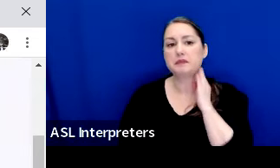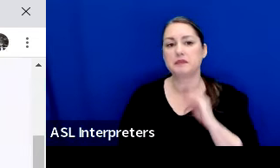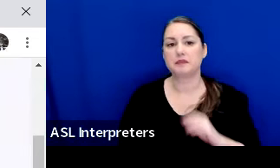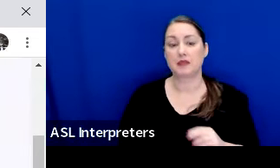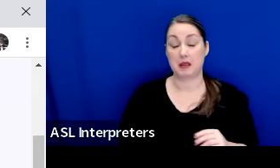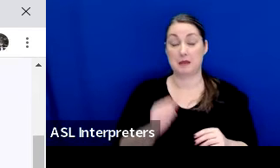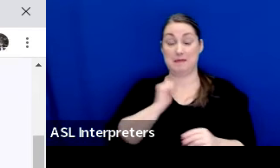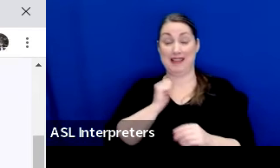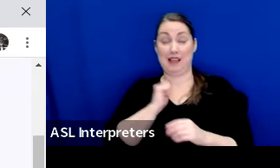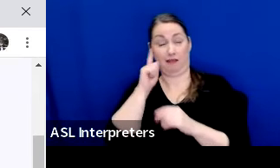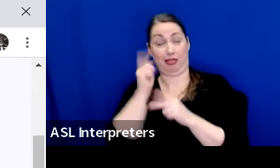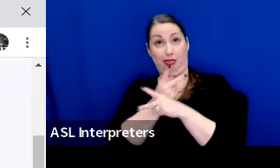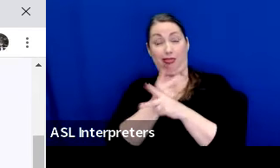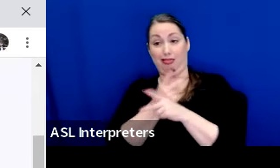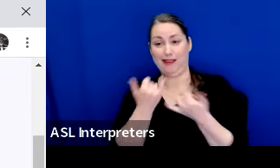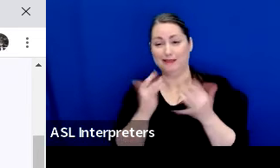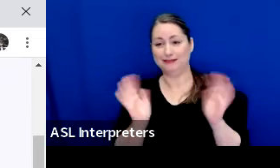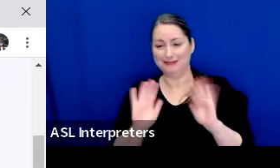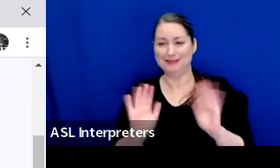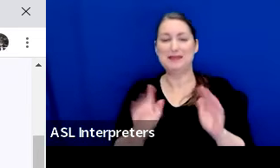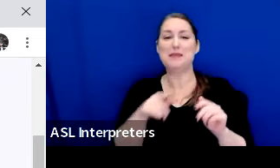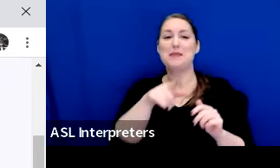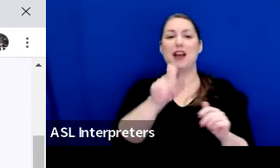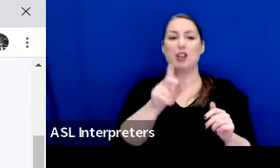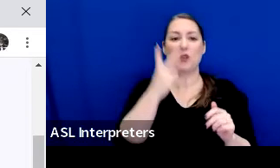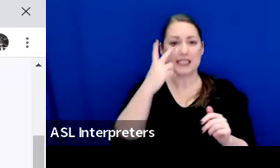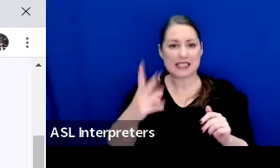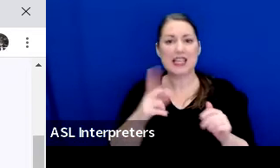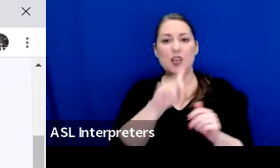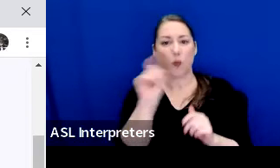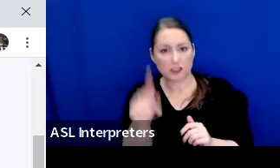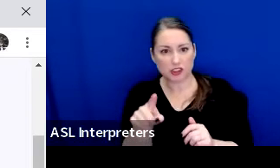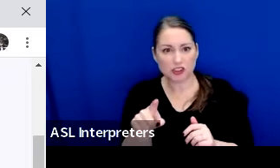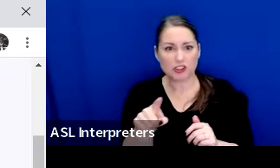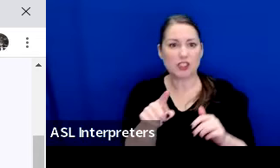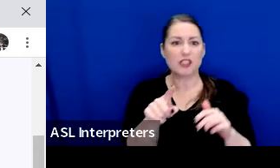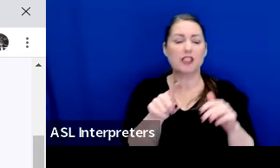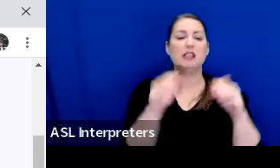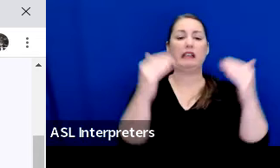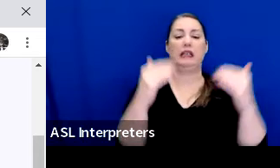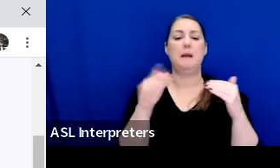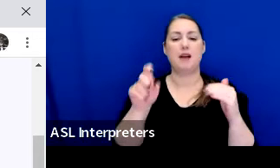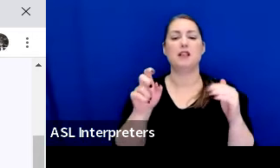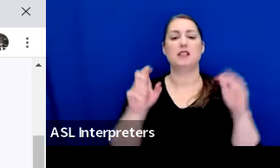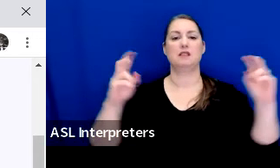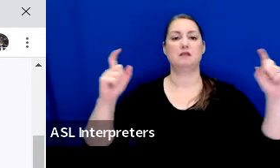Use the technique of individual parts and here, and if you've done my my math lab, it's similar